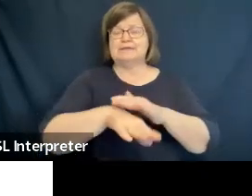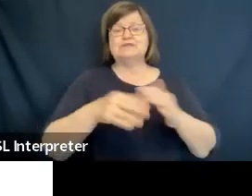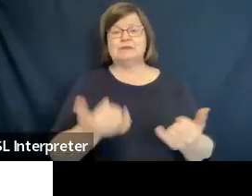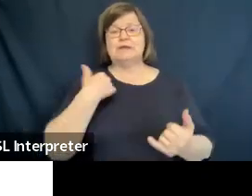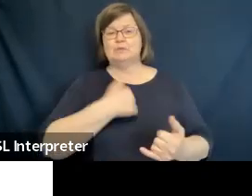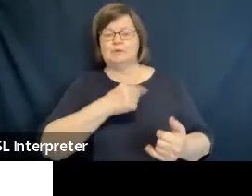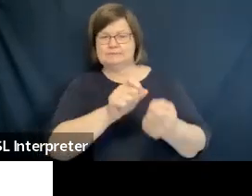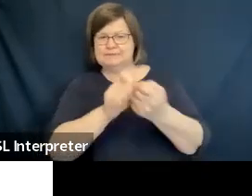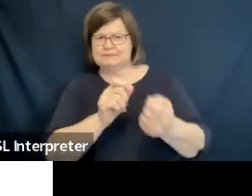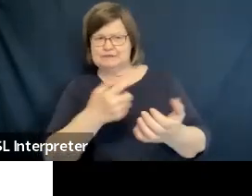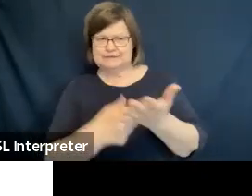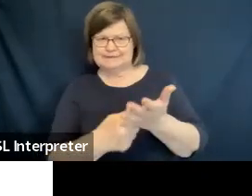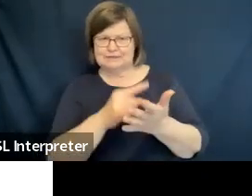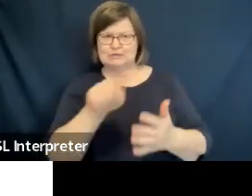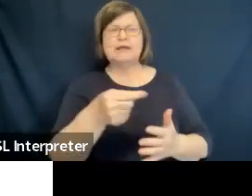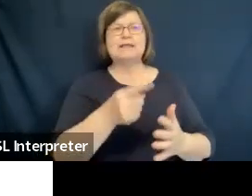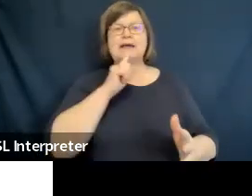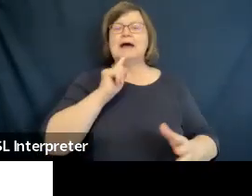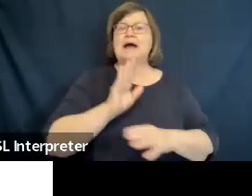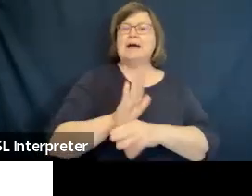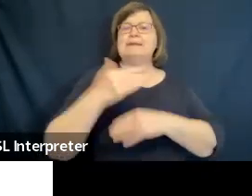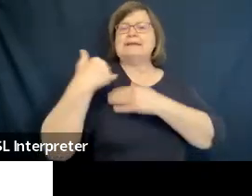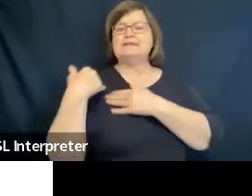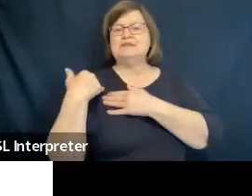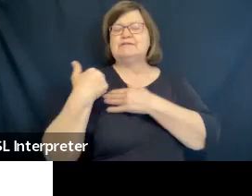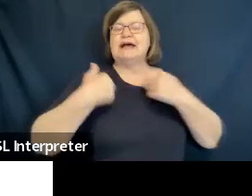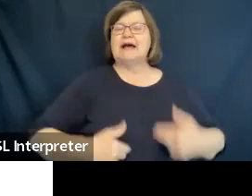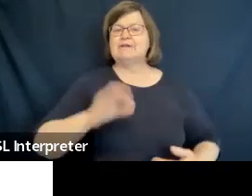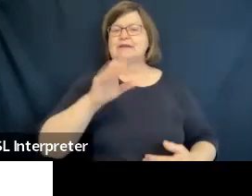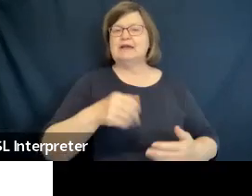specifically discussing the obligations of healthcare providers as public entities and